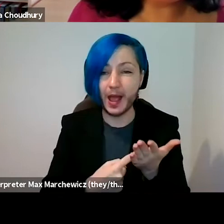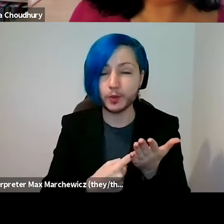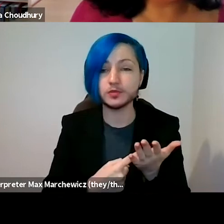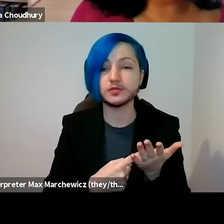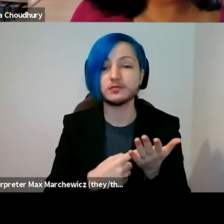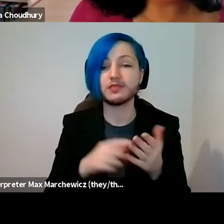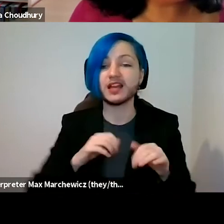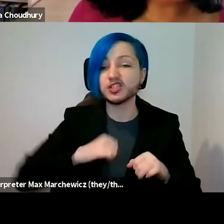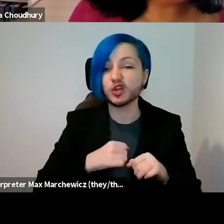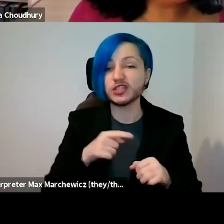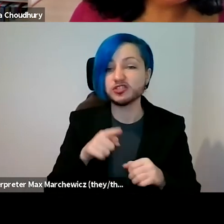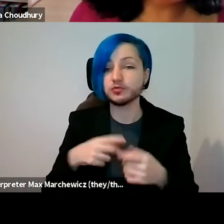to be available for a mere 40.